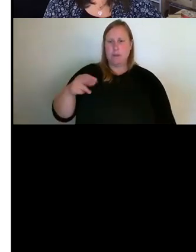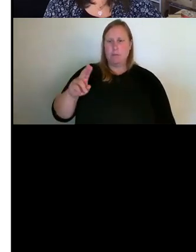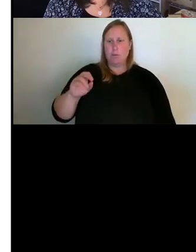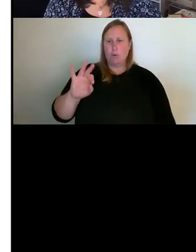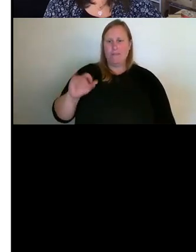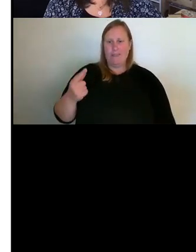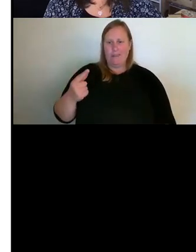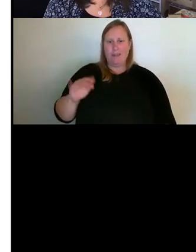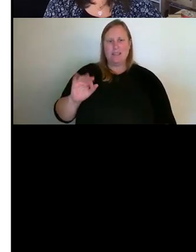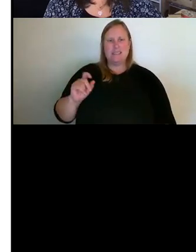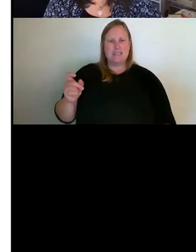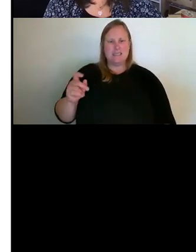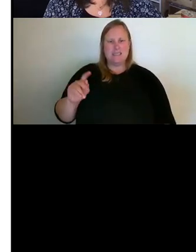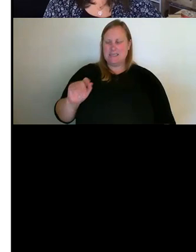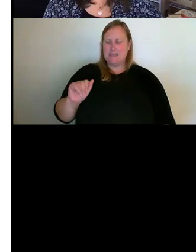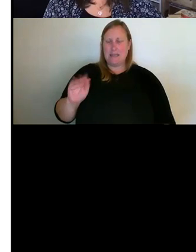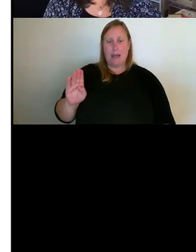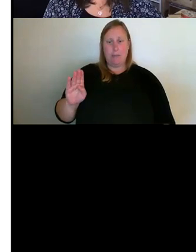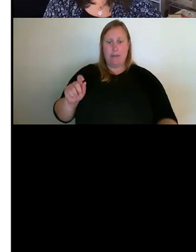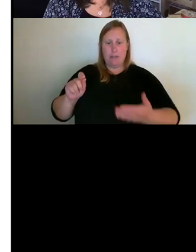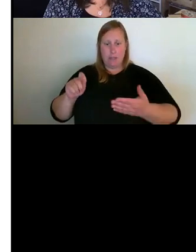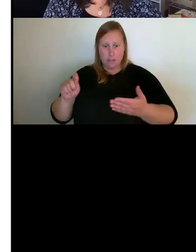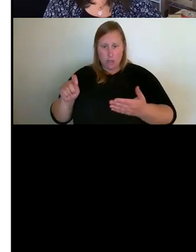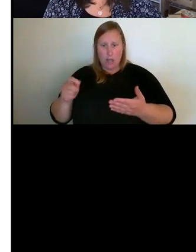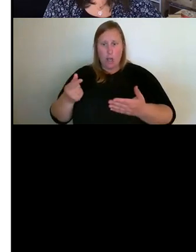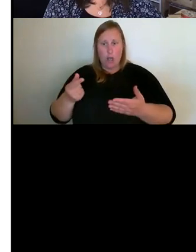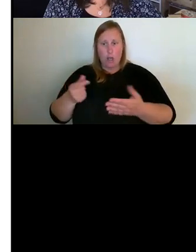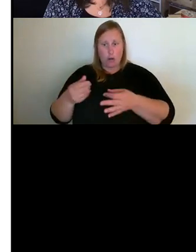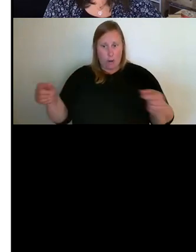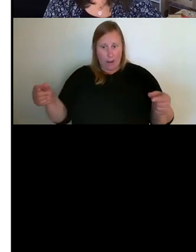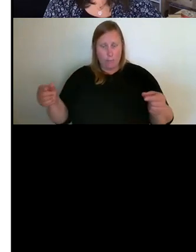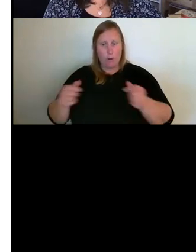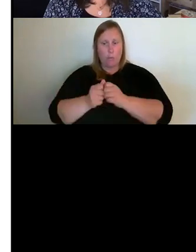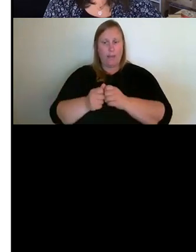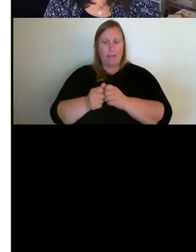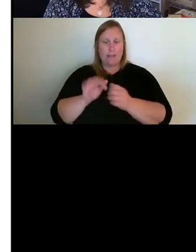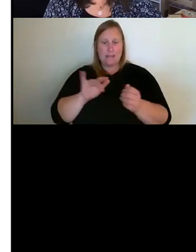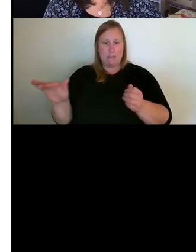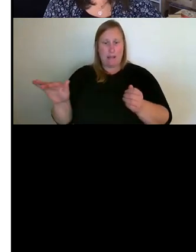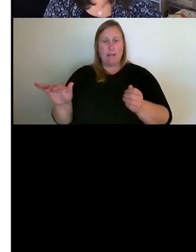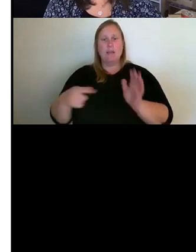check boxes to check -- check grammar with spelling and show readability statistics.